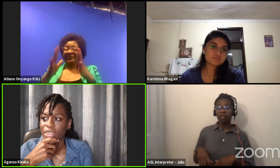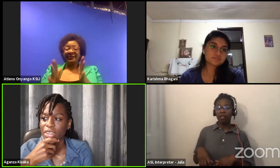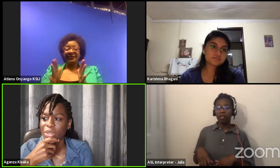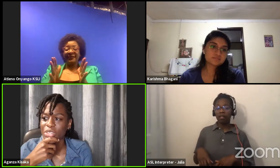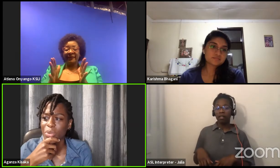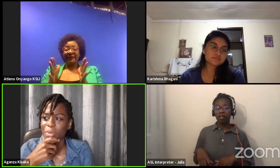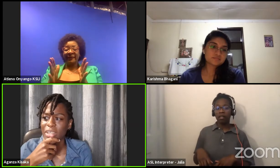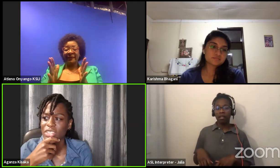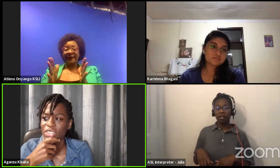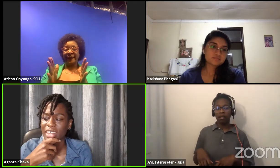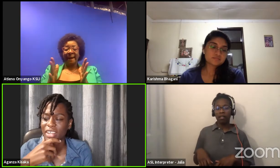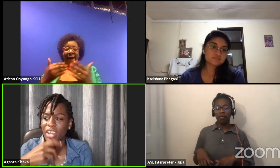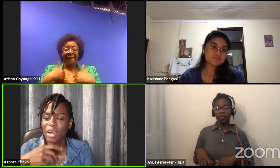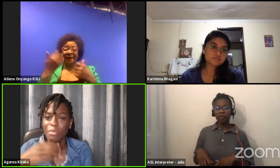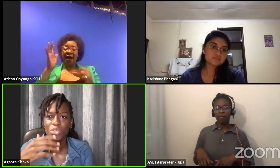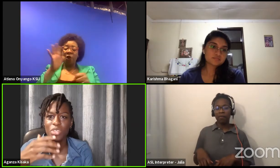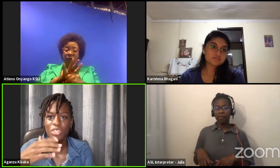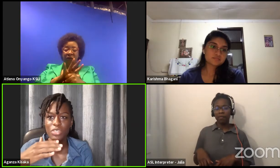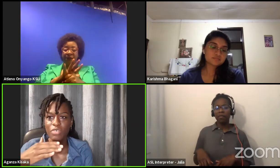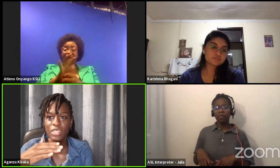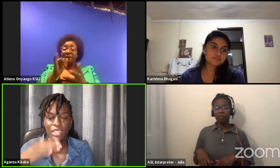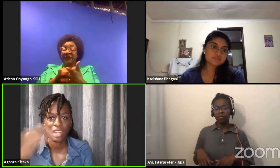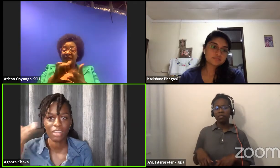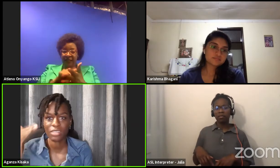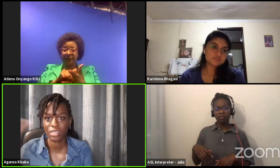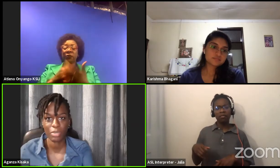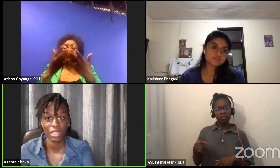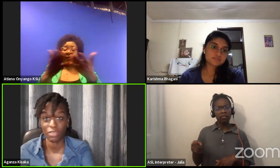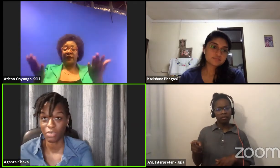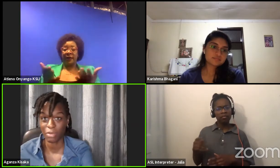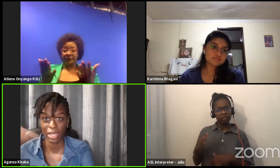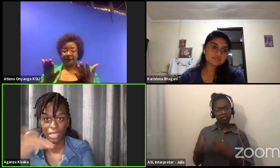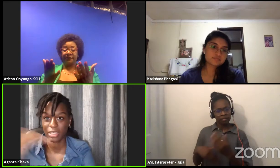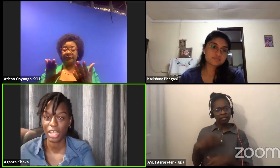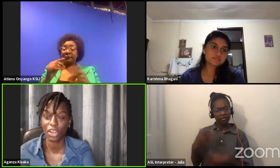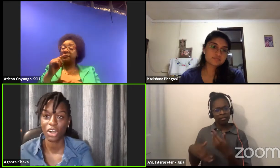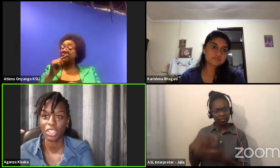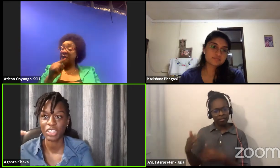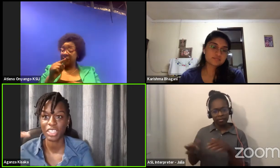there is so much that comes to the surface and now this is speaking from my psychology.